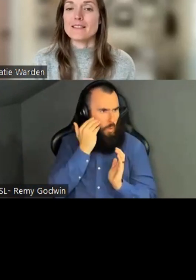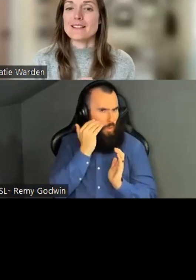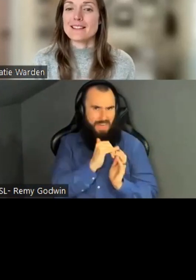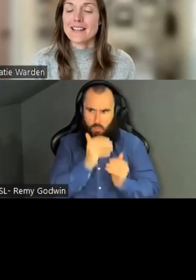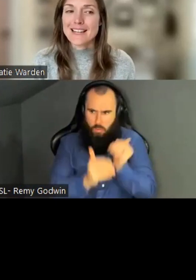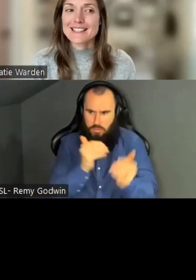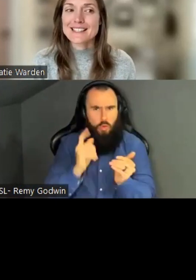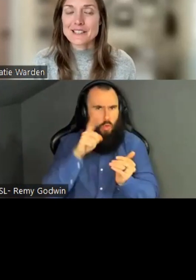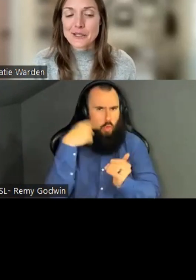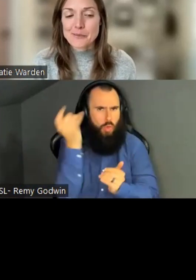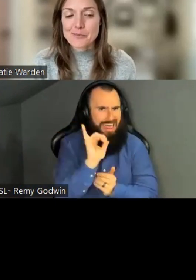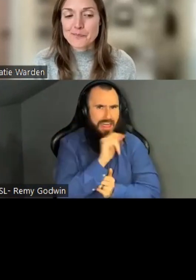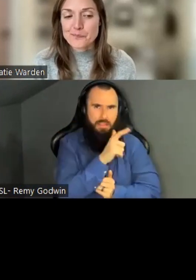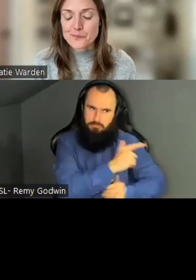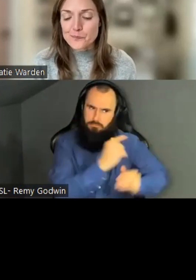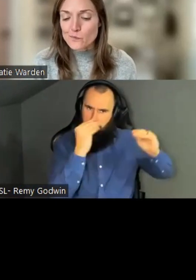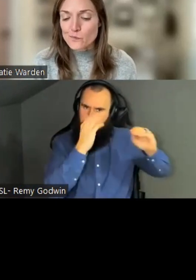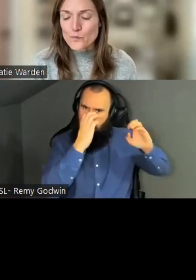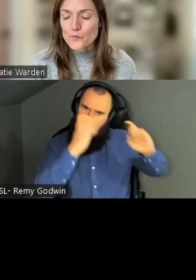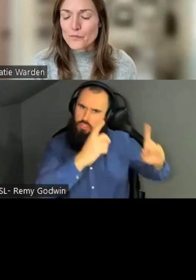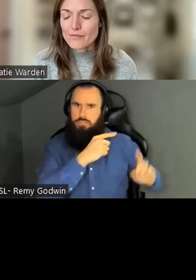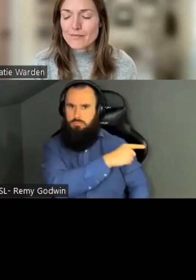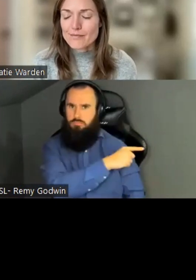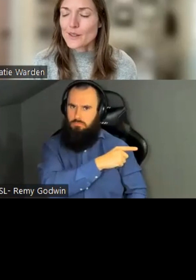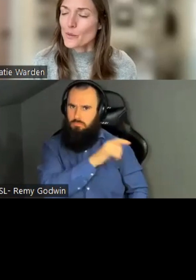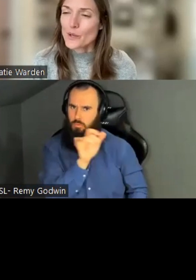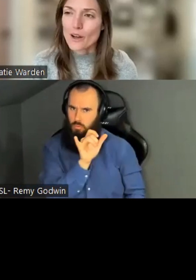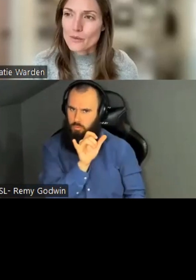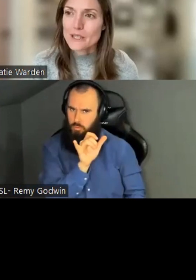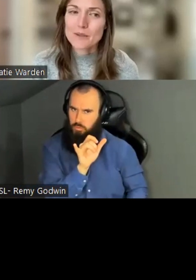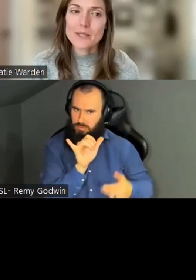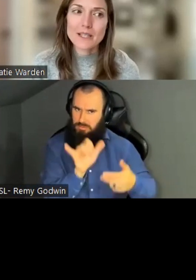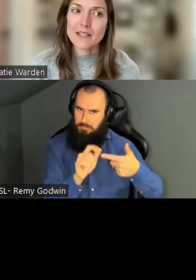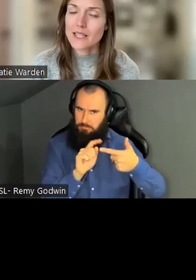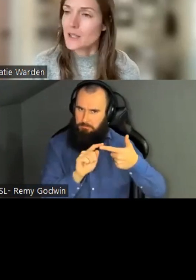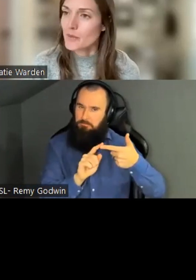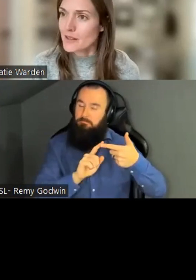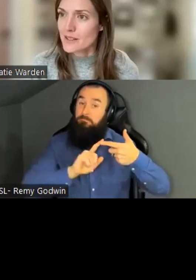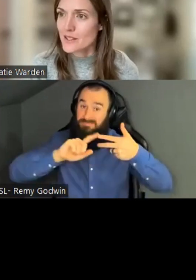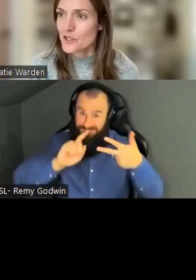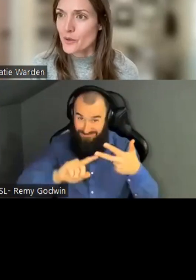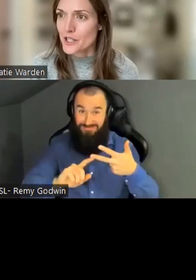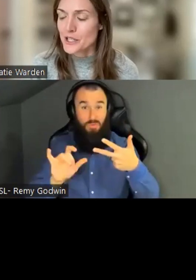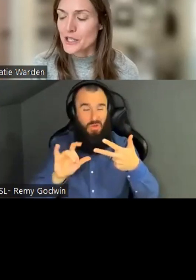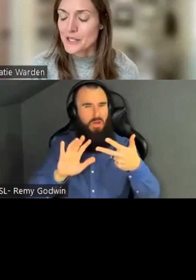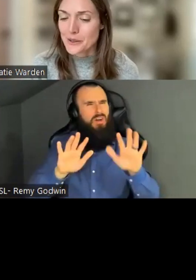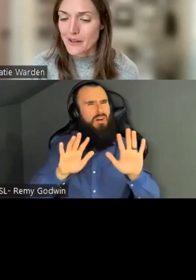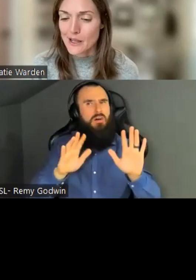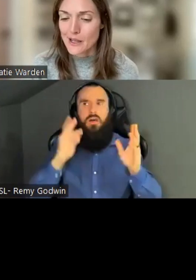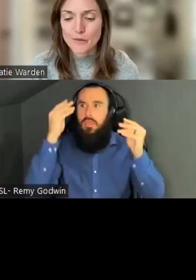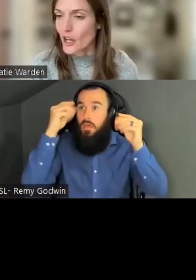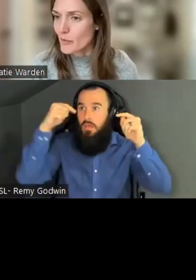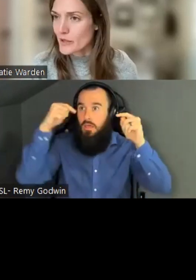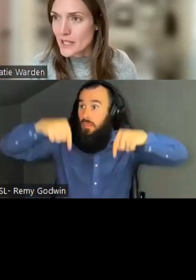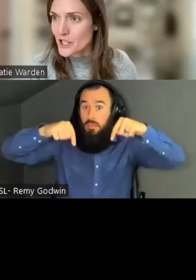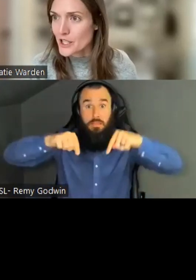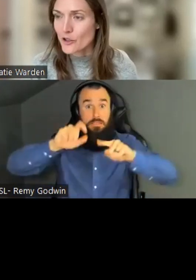And then last, we always wanna be thinking about these situations, accommodation